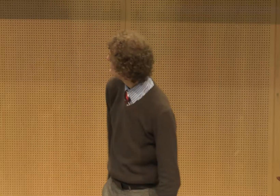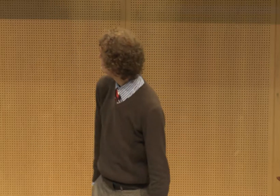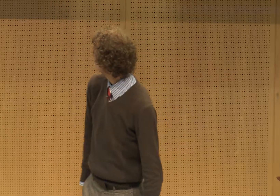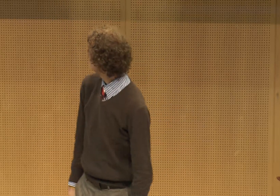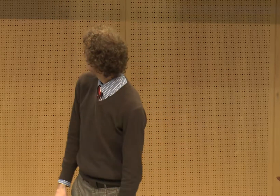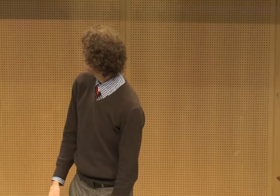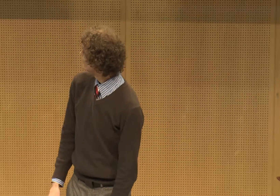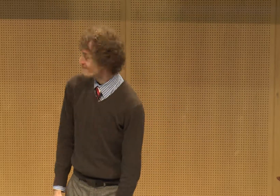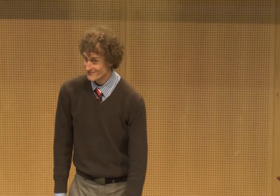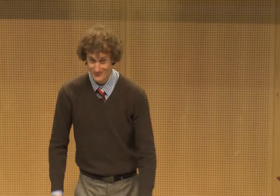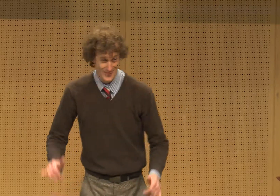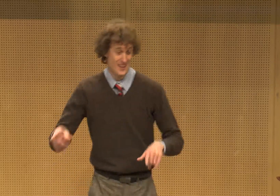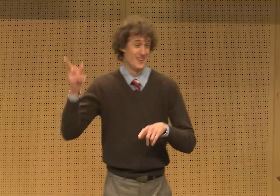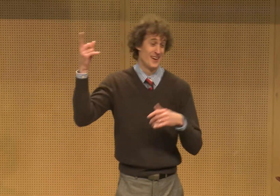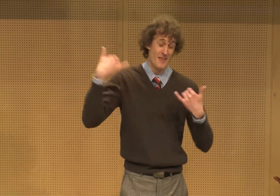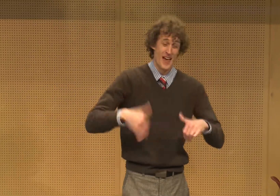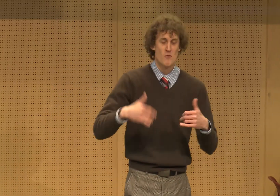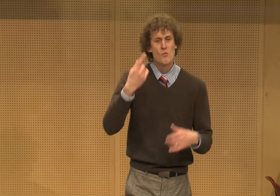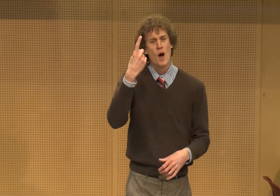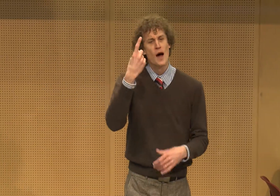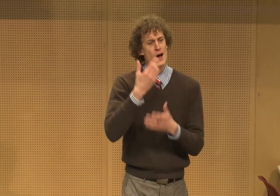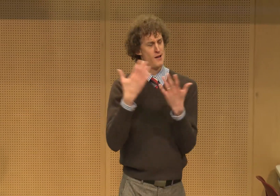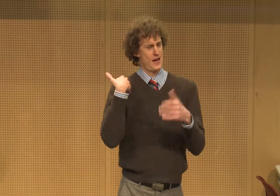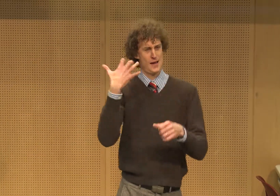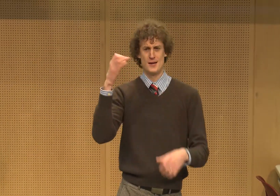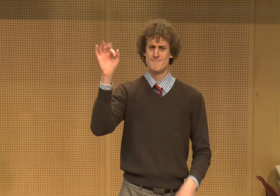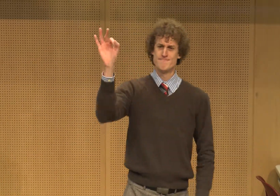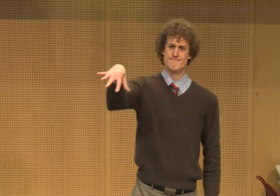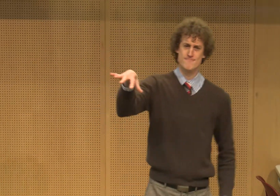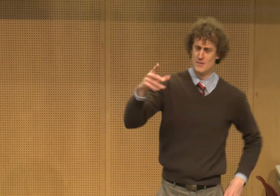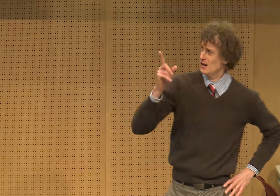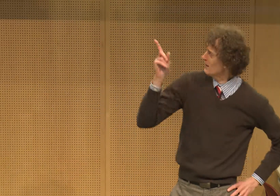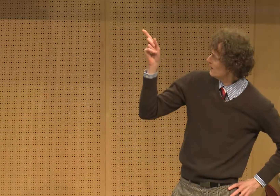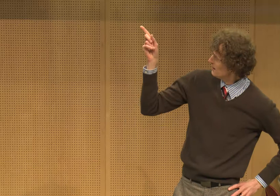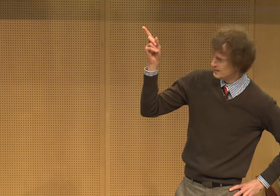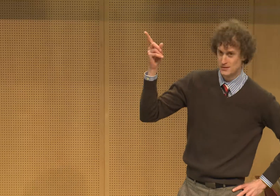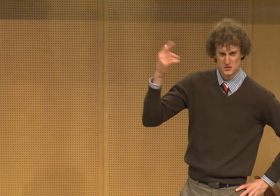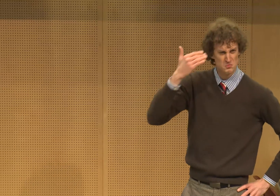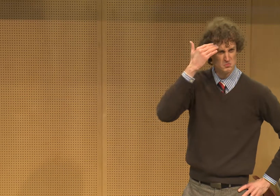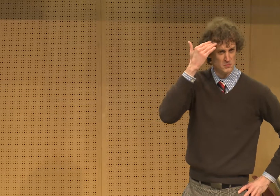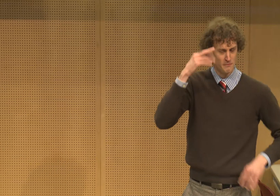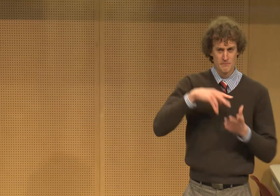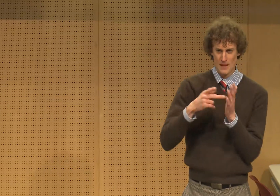but this is what they looked like. The one thing that we liked to play.